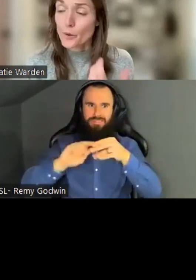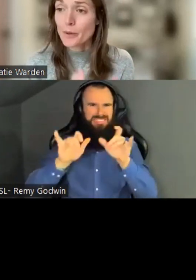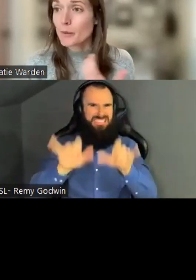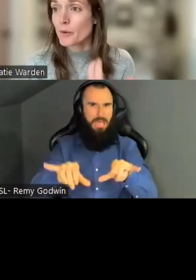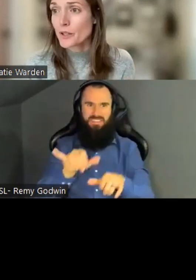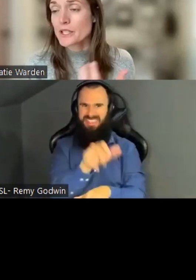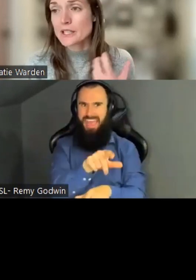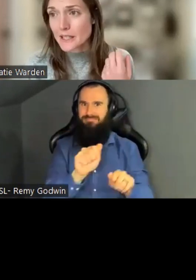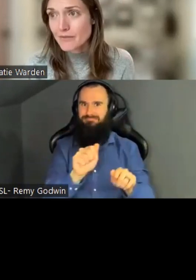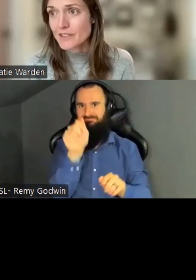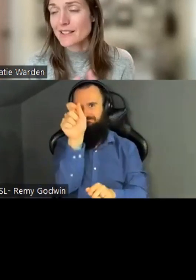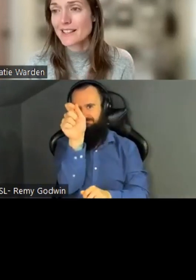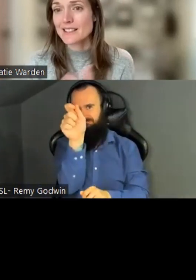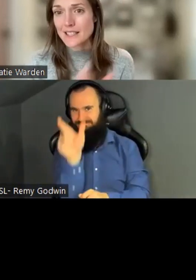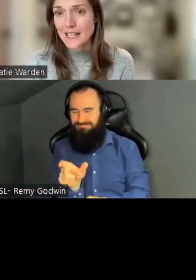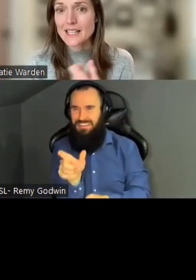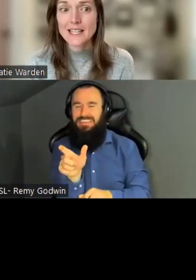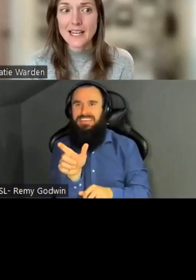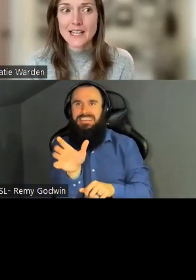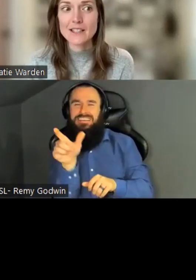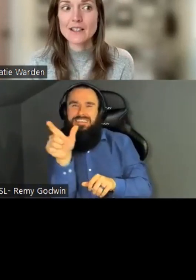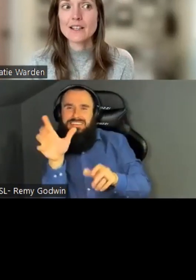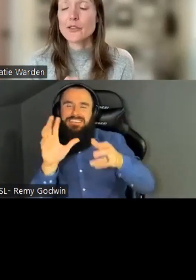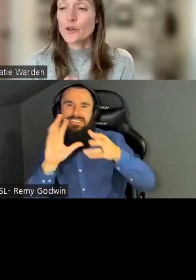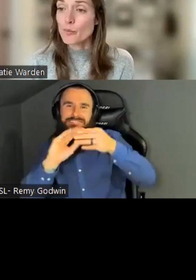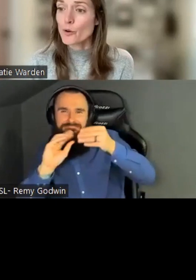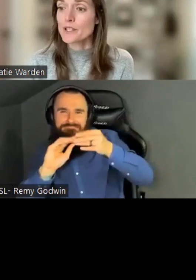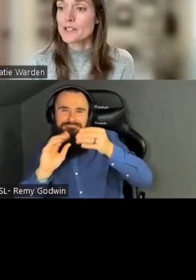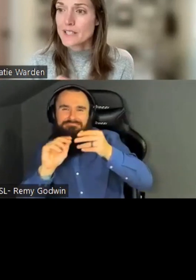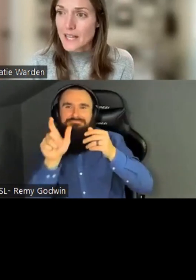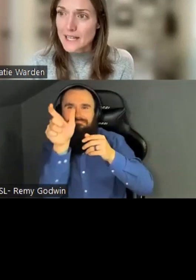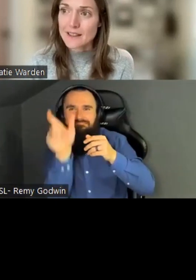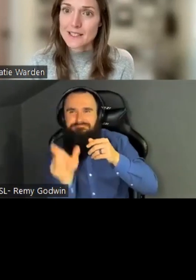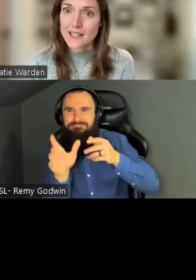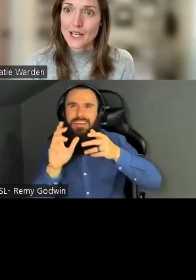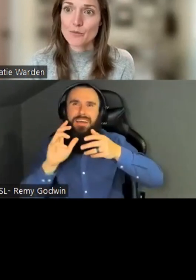where people are just emphasizing again and again the importance of taking the time